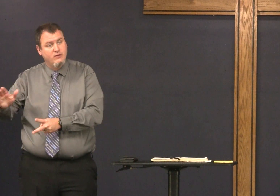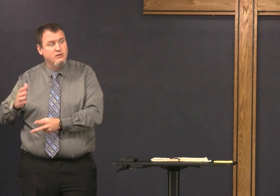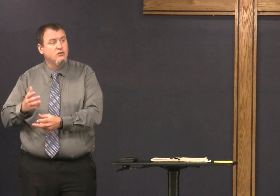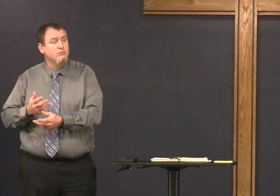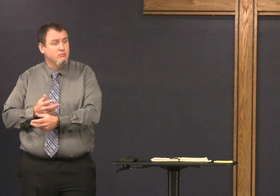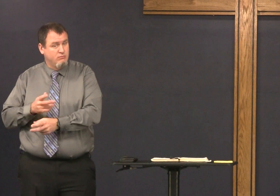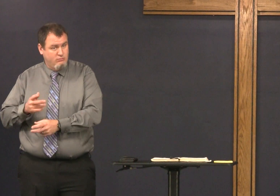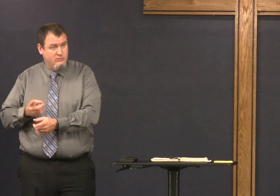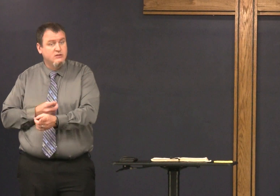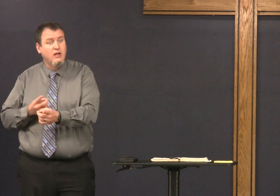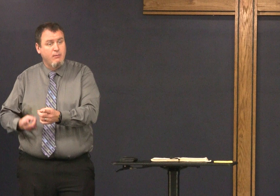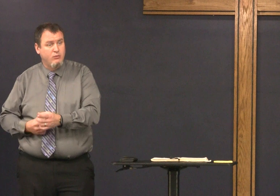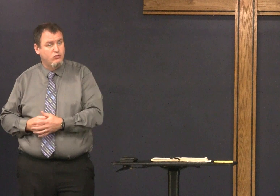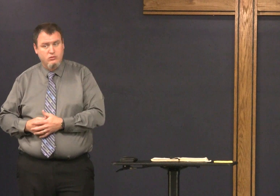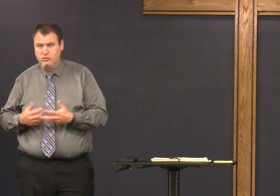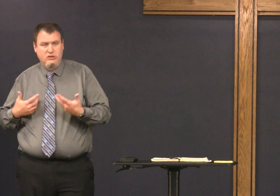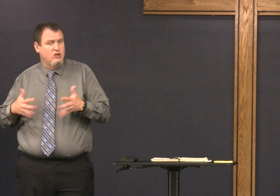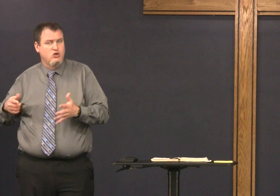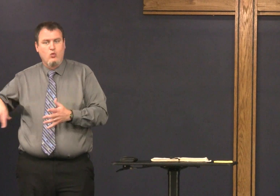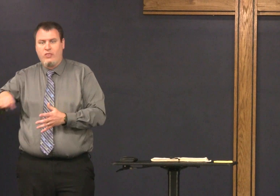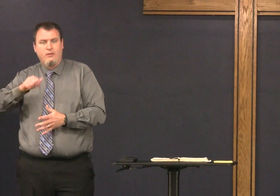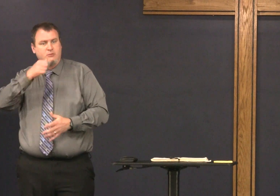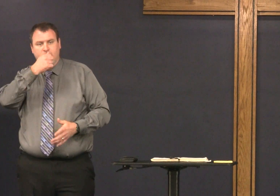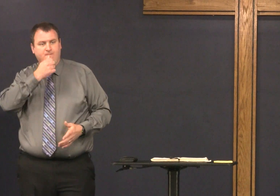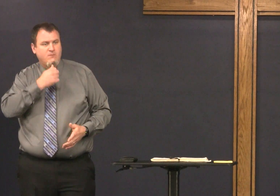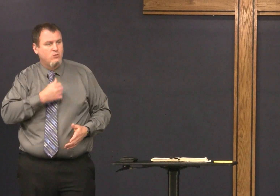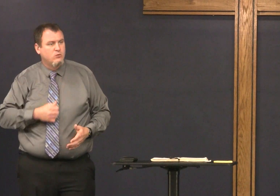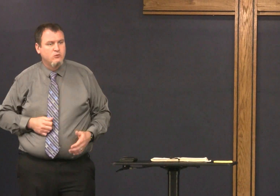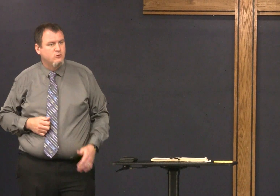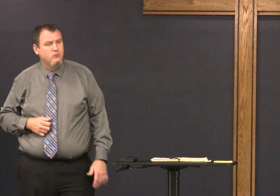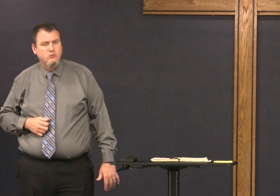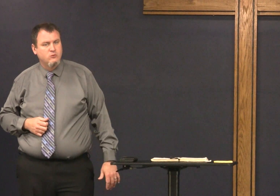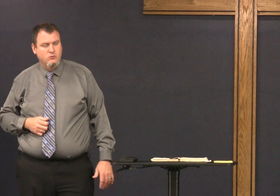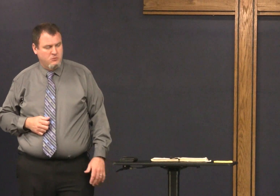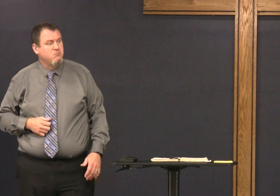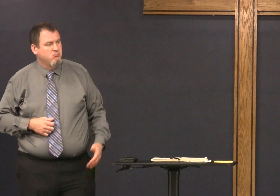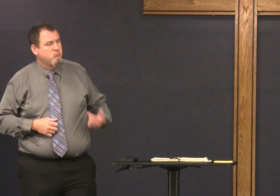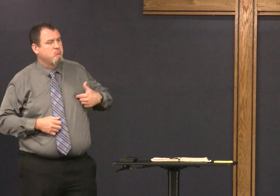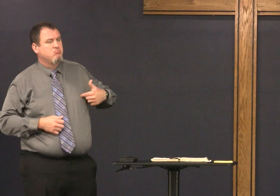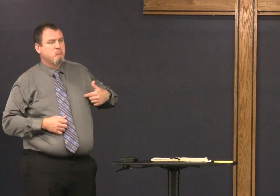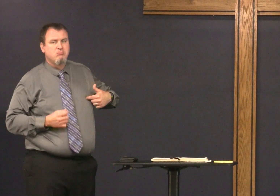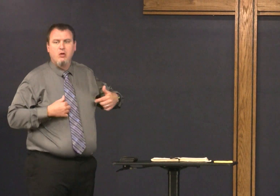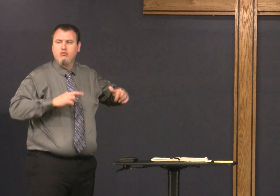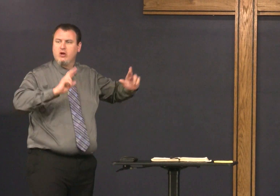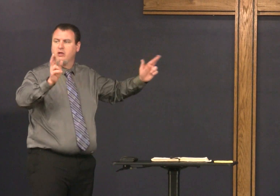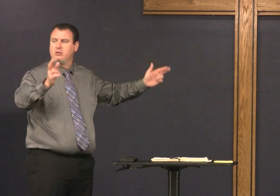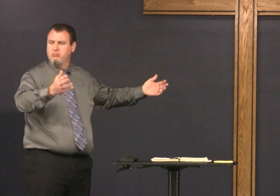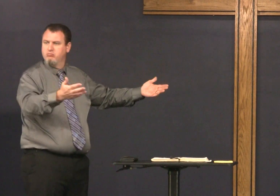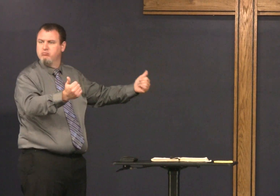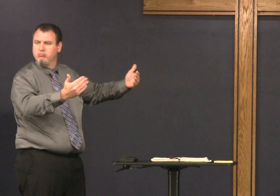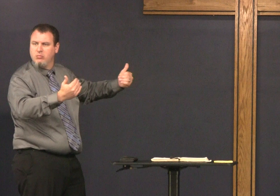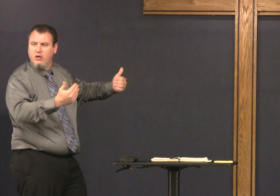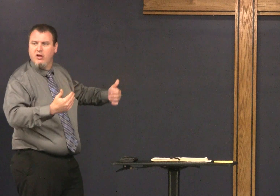he's taking care of his disciples he didn't want them to suffer says I'm the one you want I'm ready